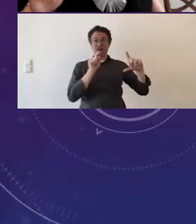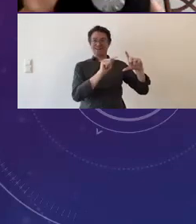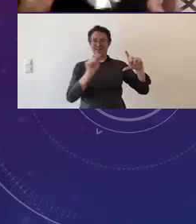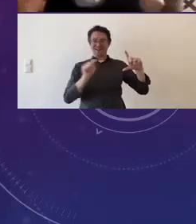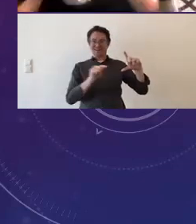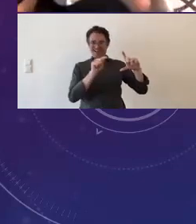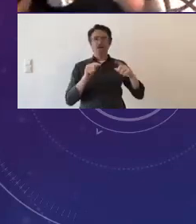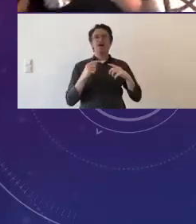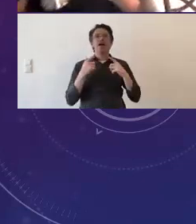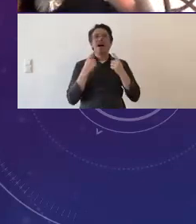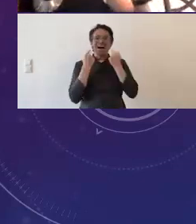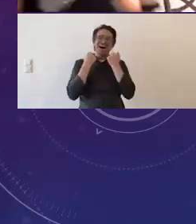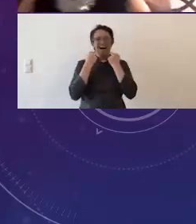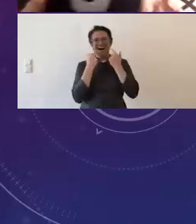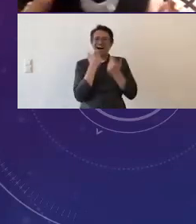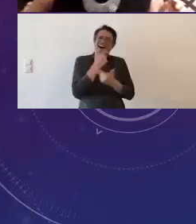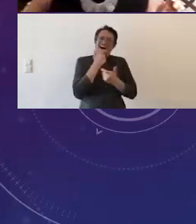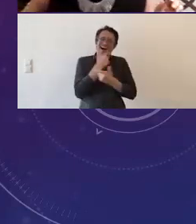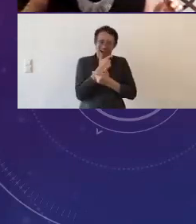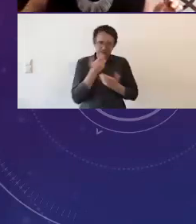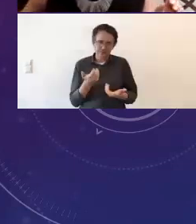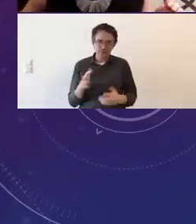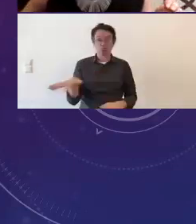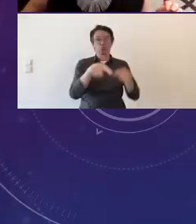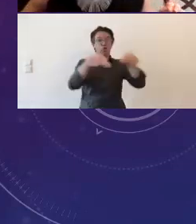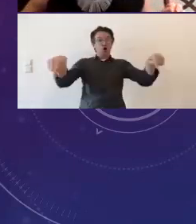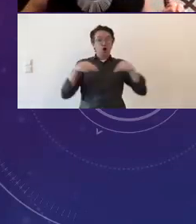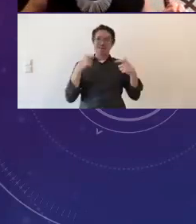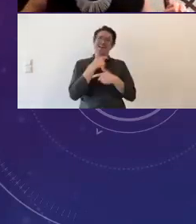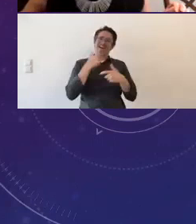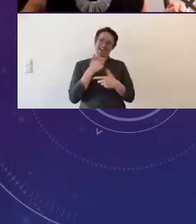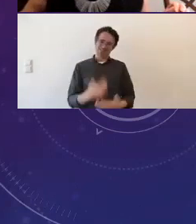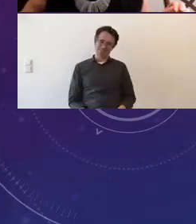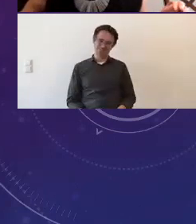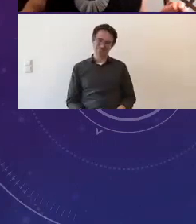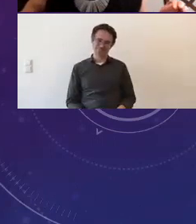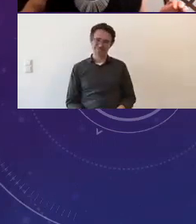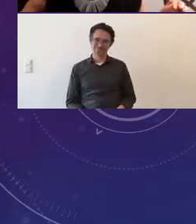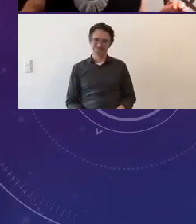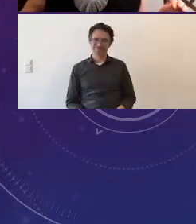this it's very simple it's not that everyone has asked us to technology some